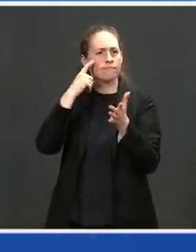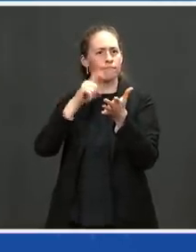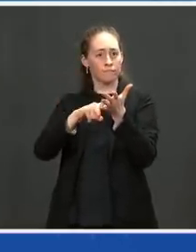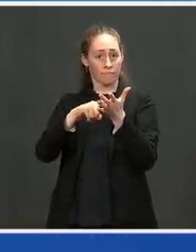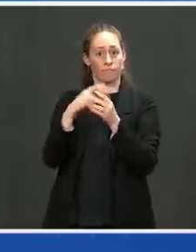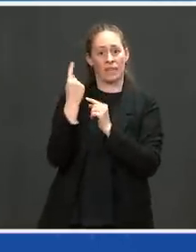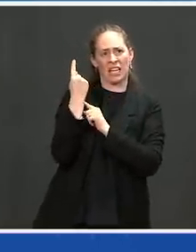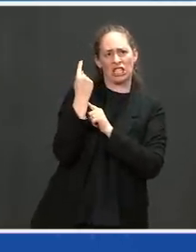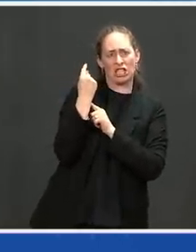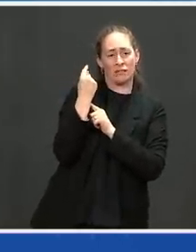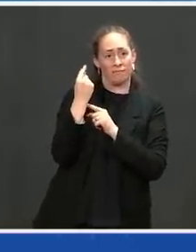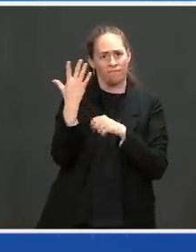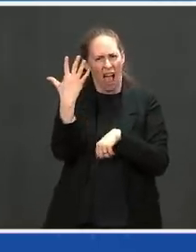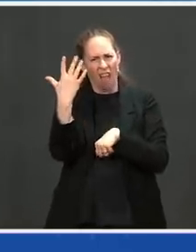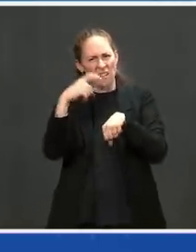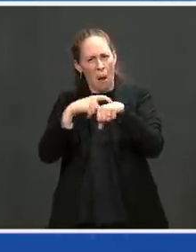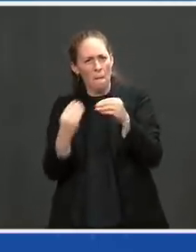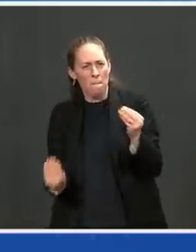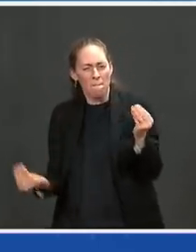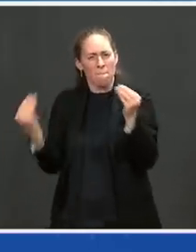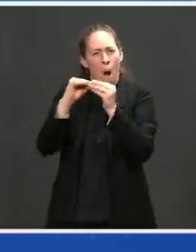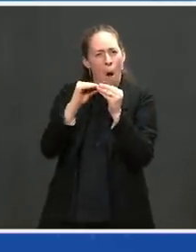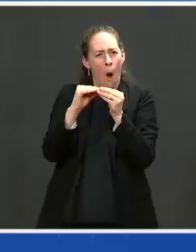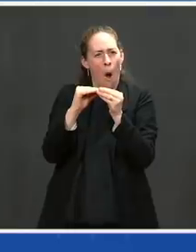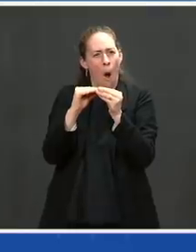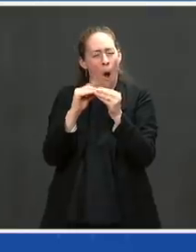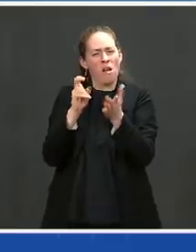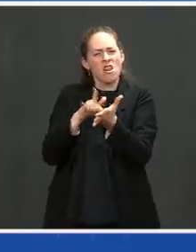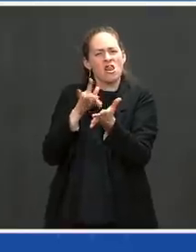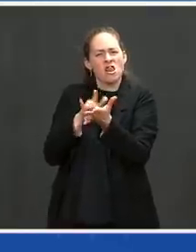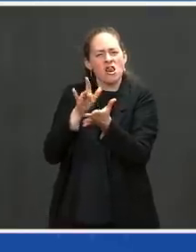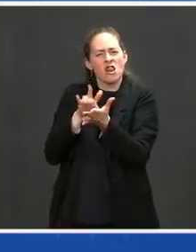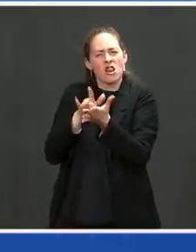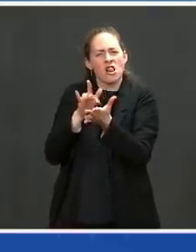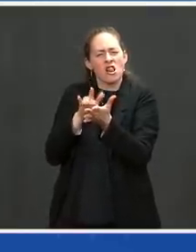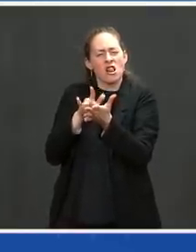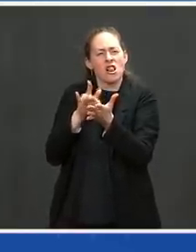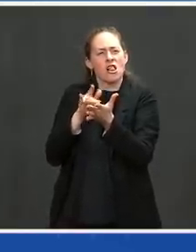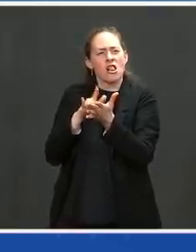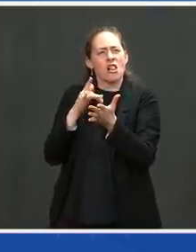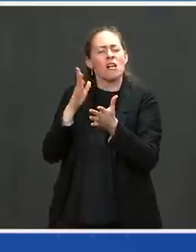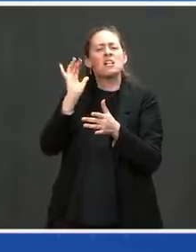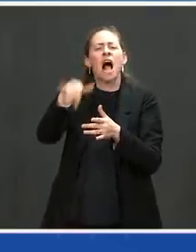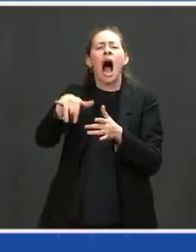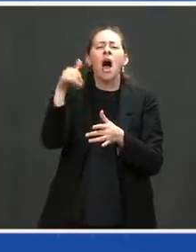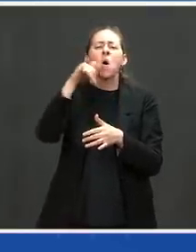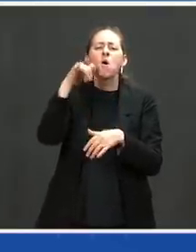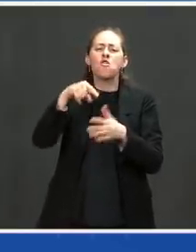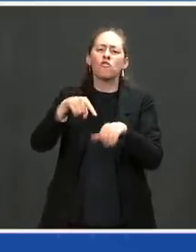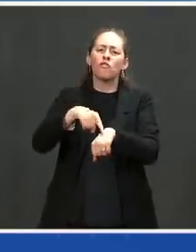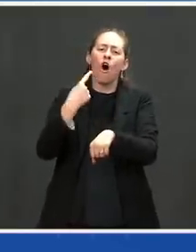So it's being abused in a gigantic way. And, for example, it used to be you had to stand there